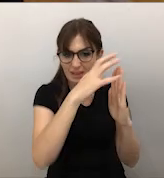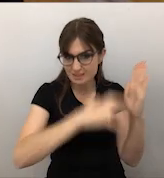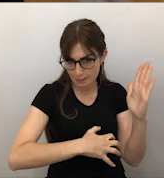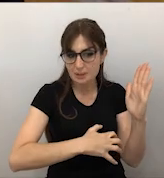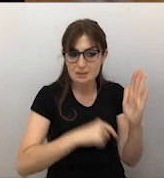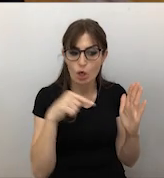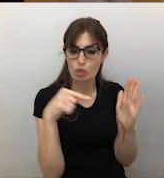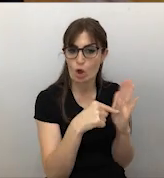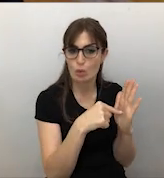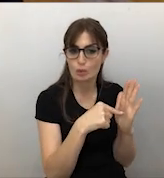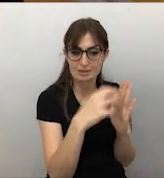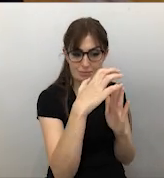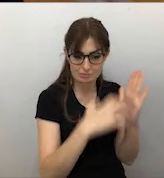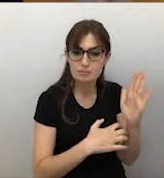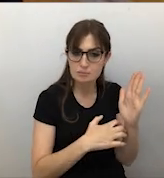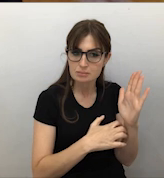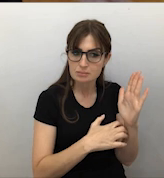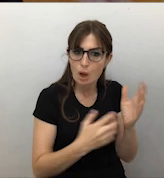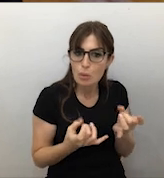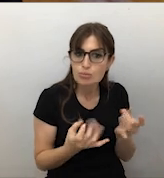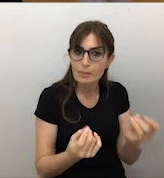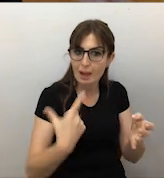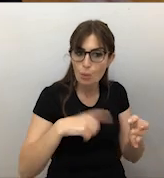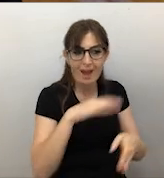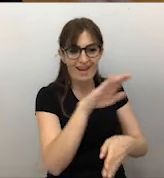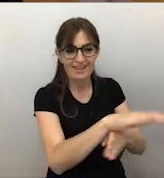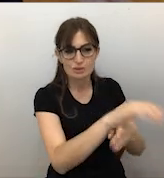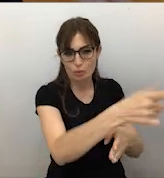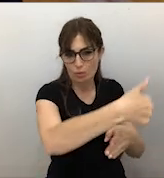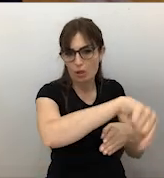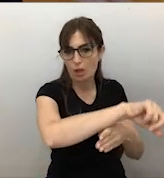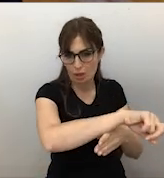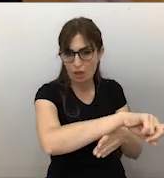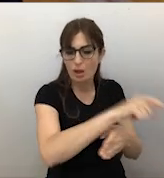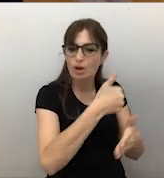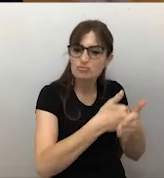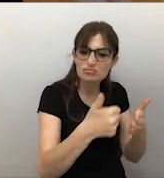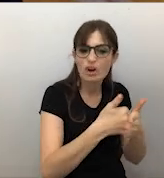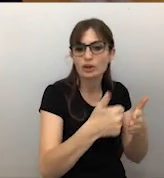These financial statements are prepared for external stakeholders, notably regulators such